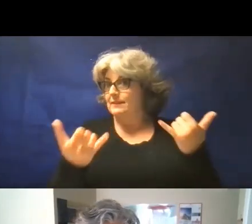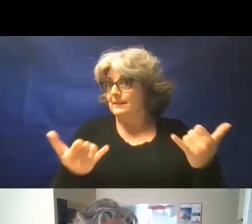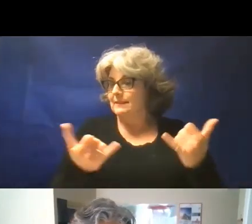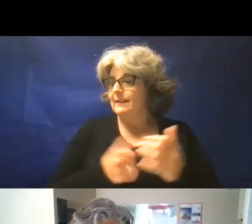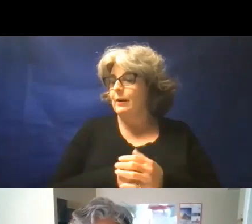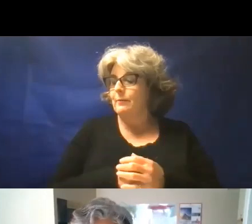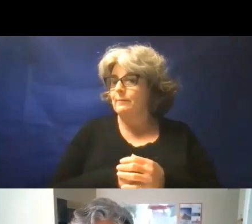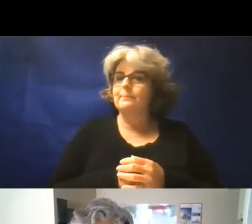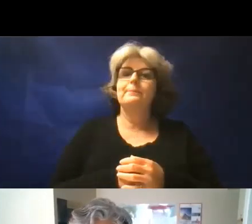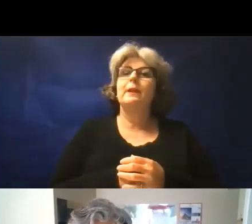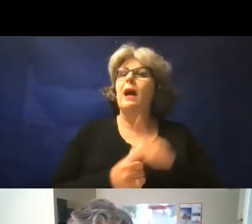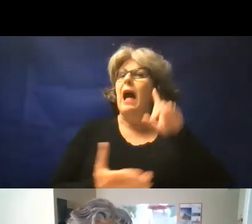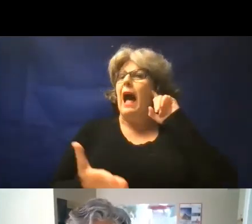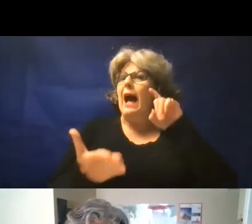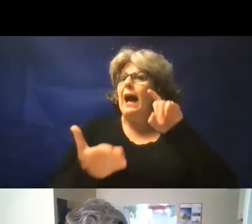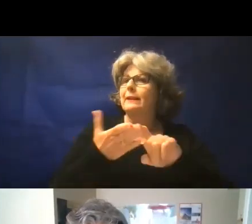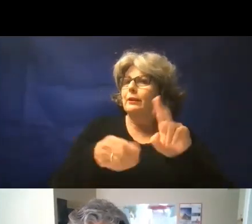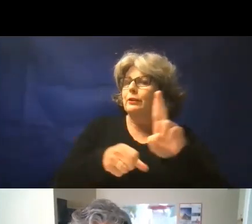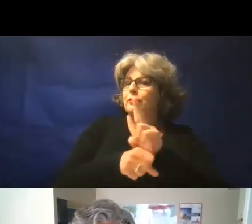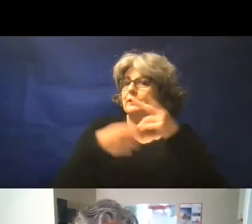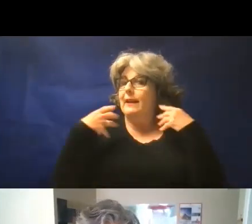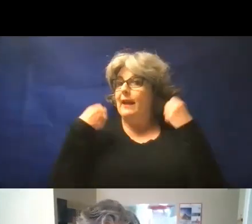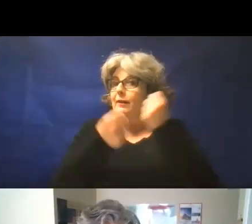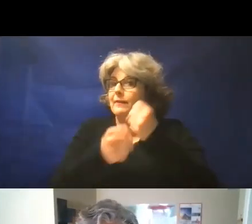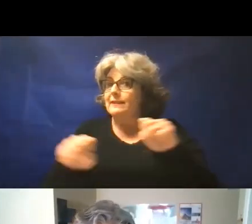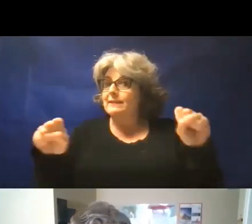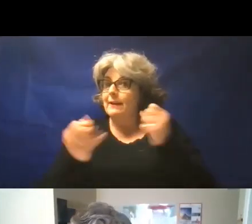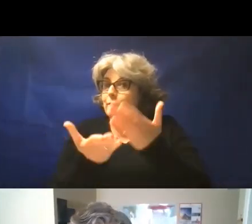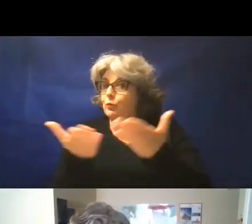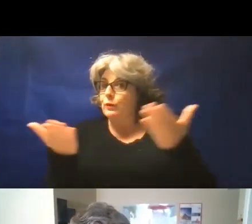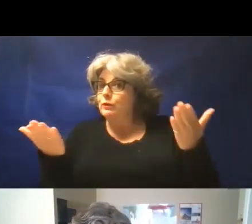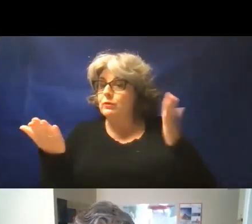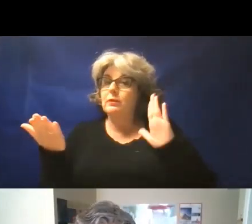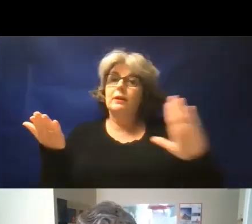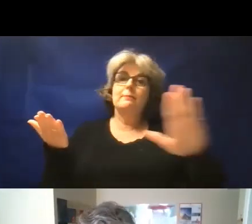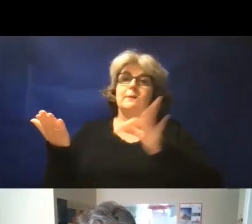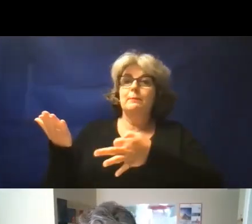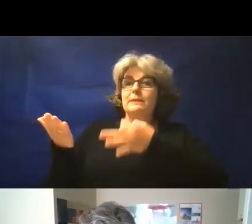identifying and utilizing health and safety resources and expertise as Cindy just discussed